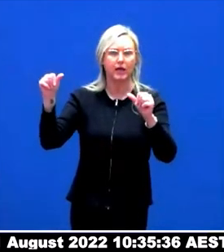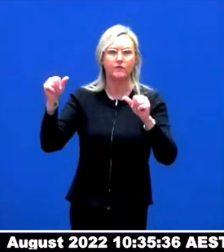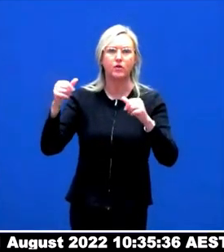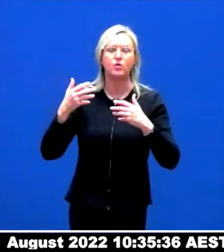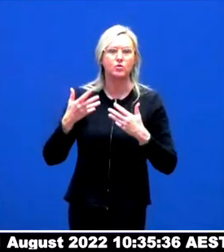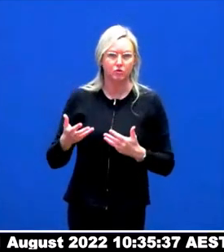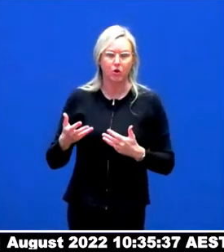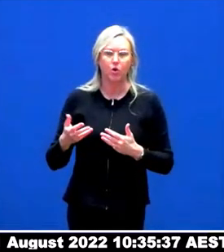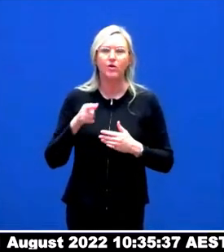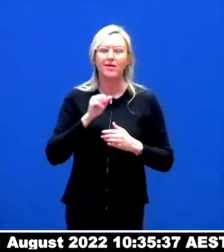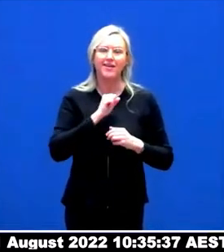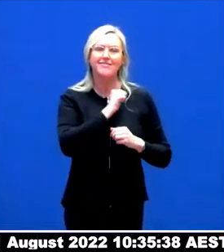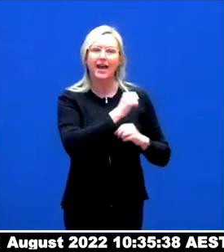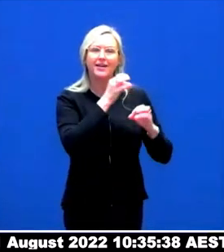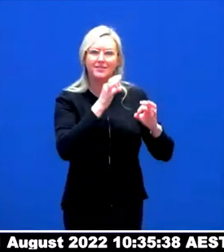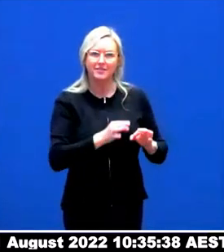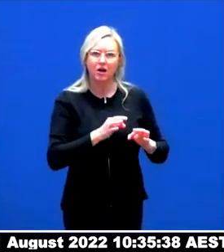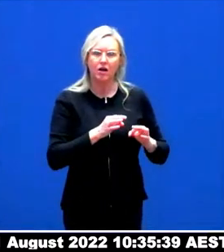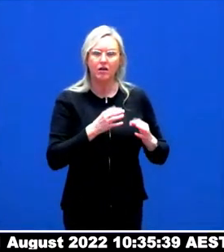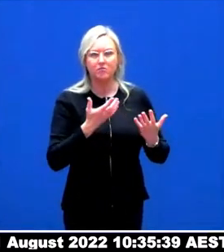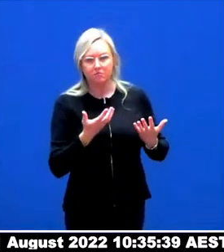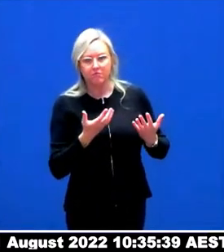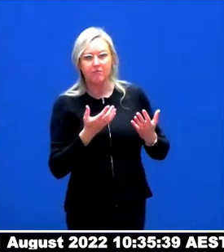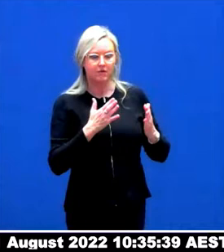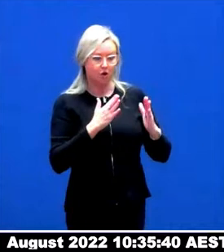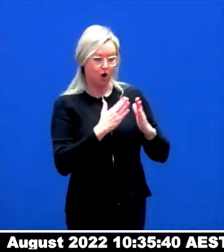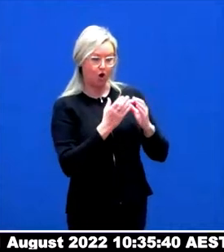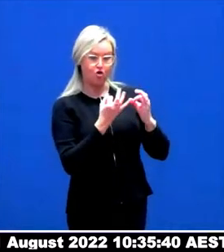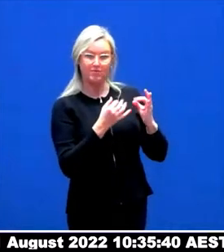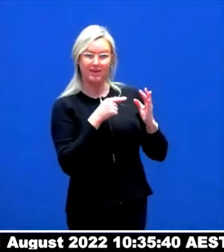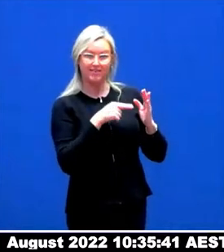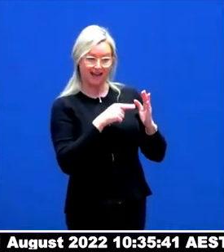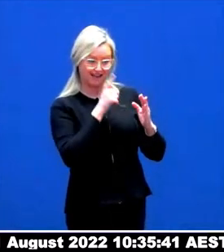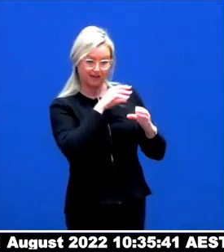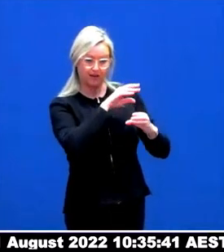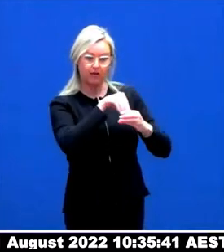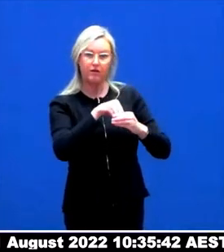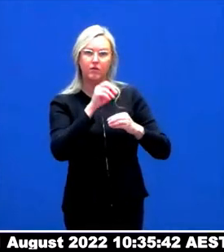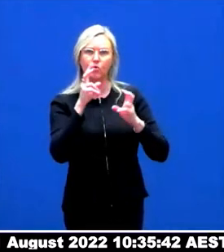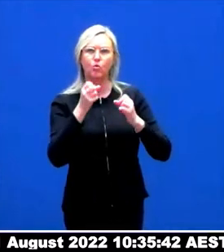as a - a particular individual strategy - I mean, there are many we could have had.